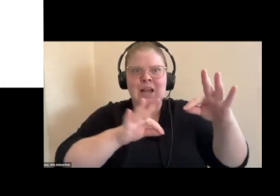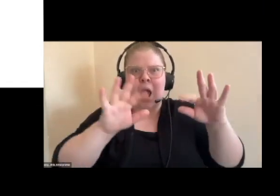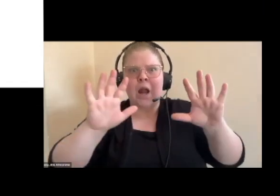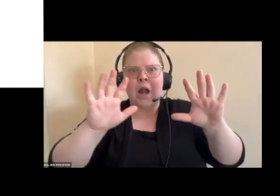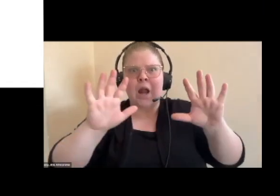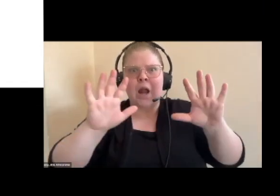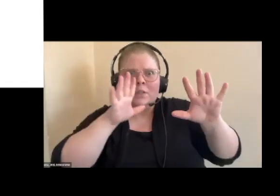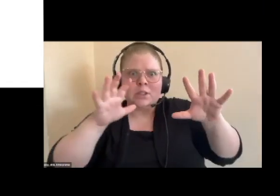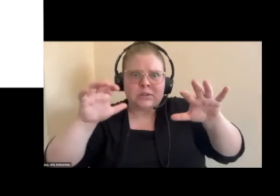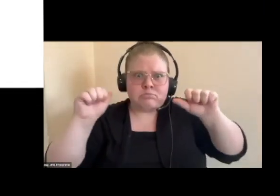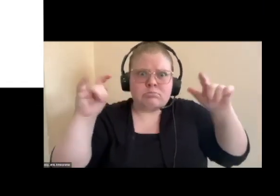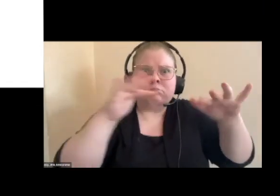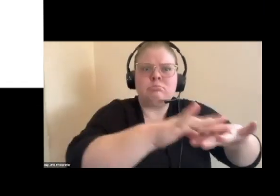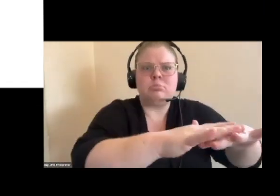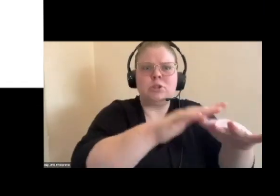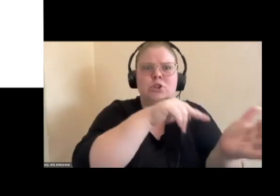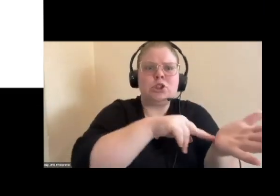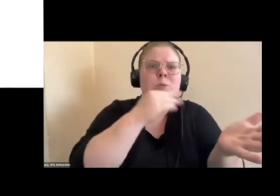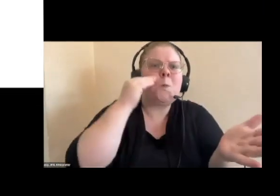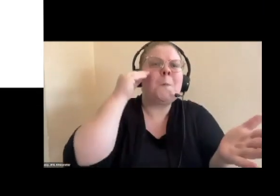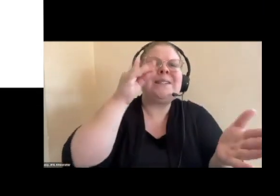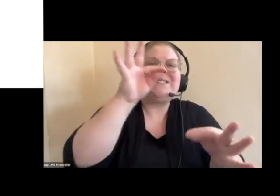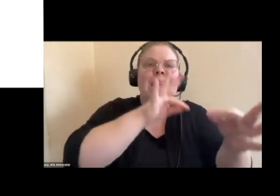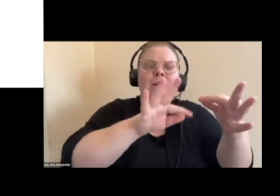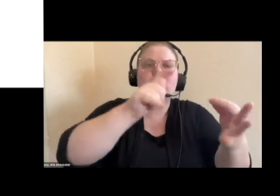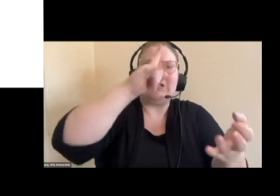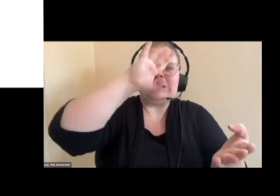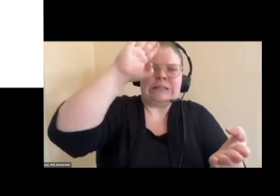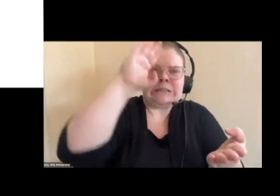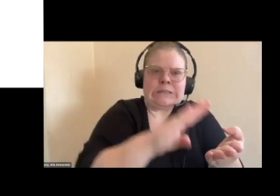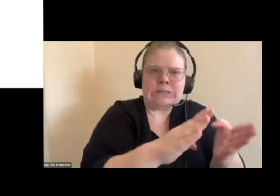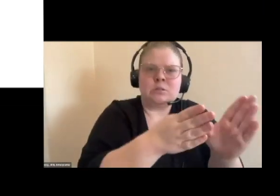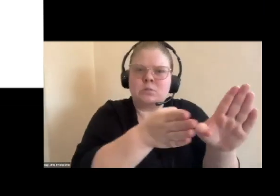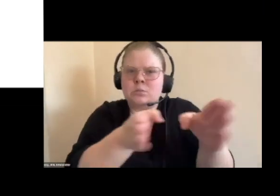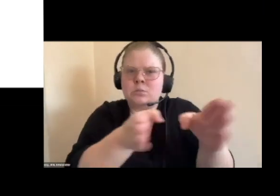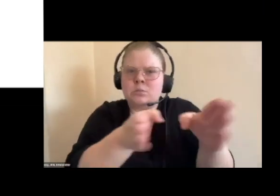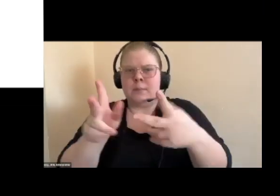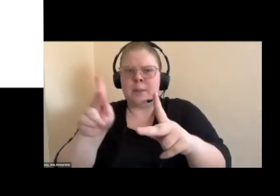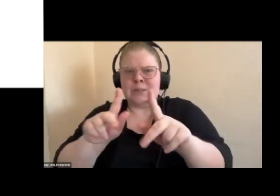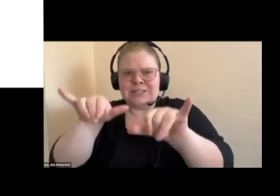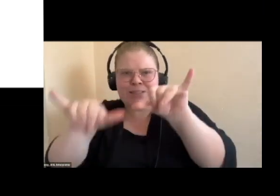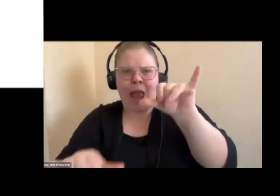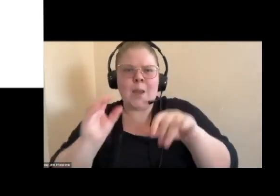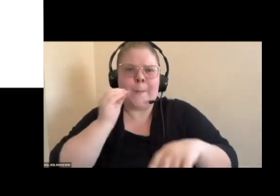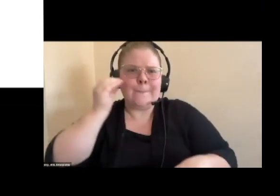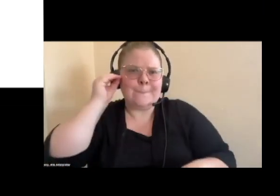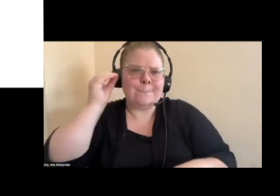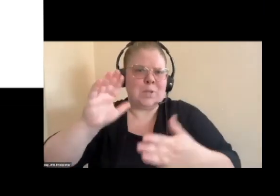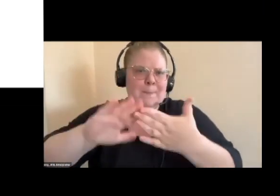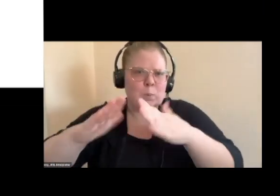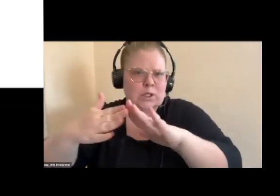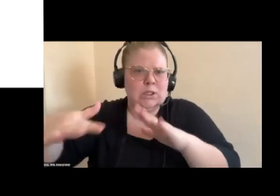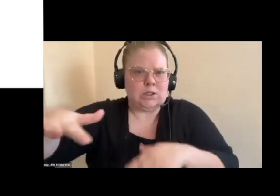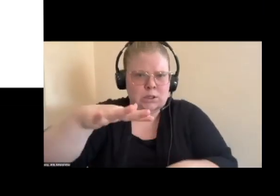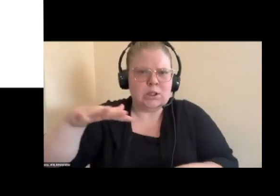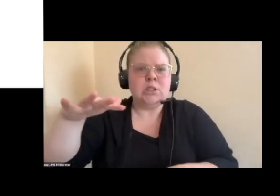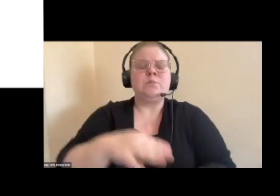and more towards shifting to the community. This is a program, there's been